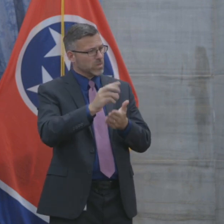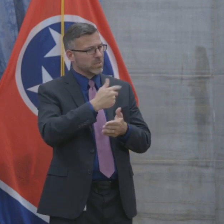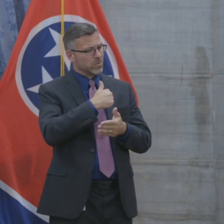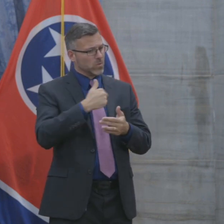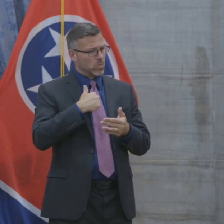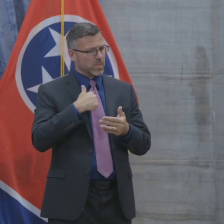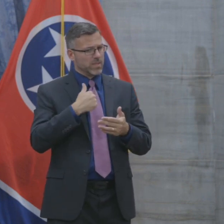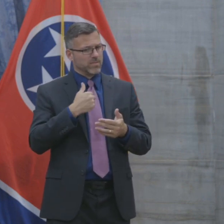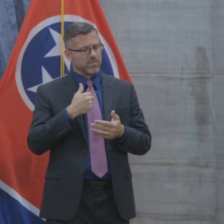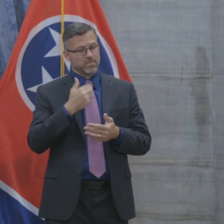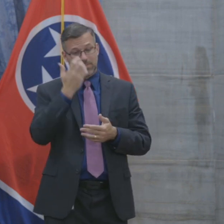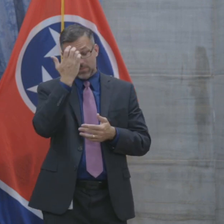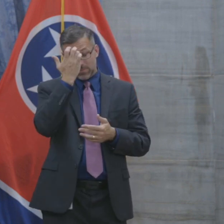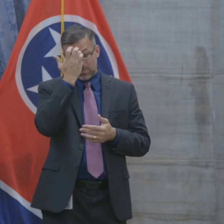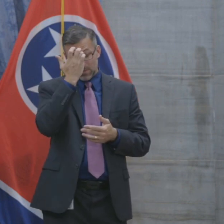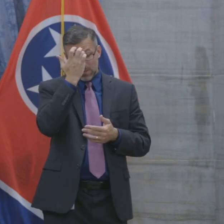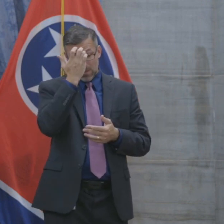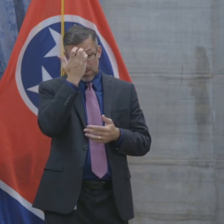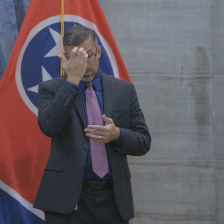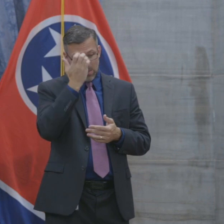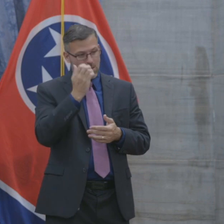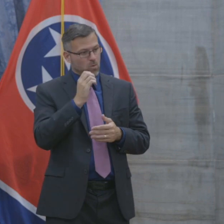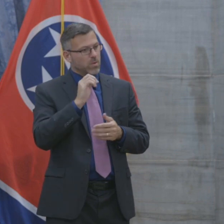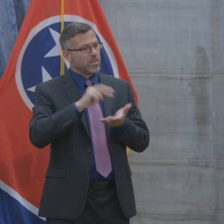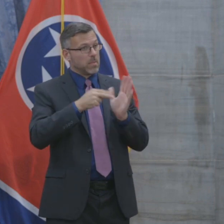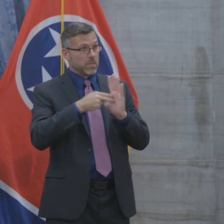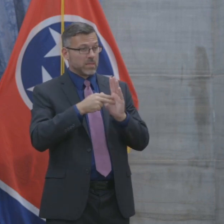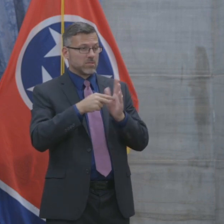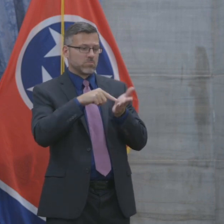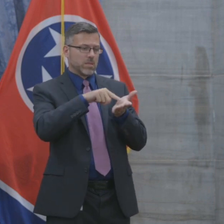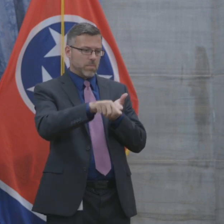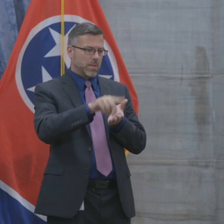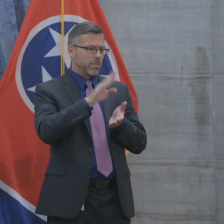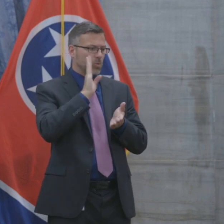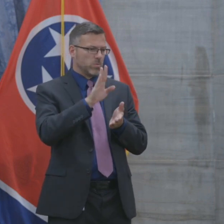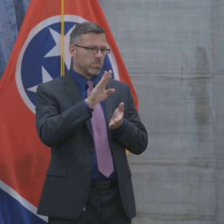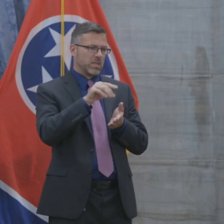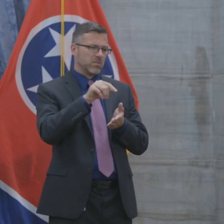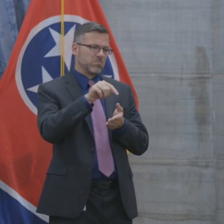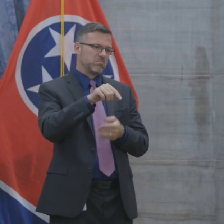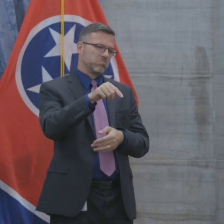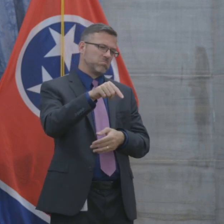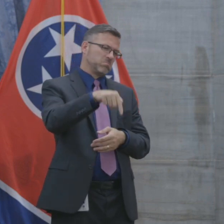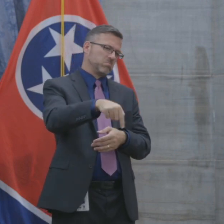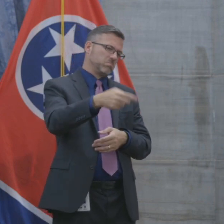I -- remember, fortunately or unfortunately depending on your